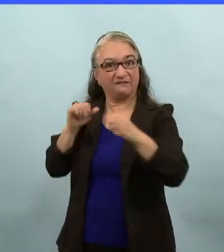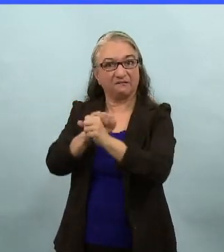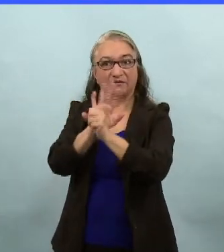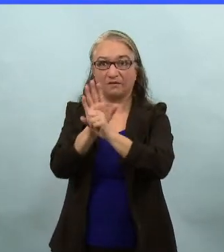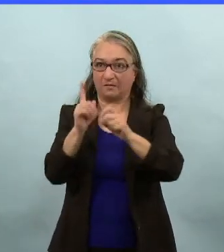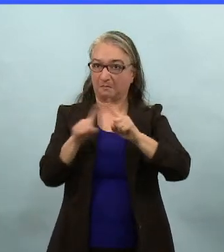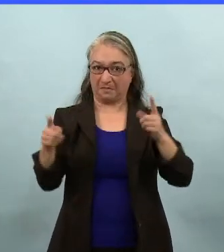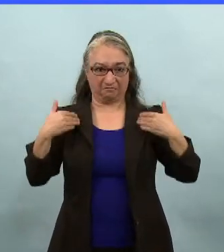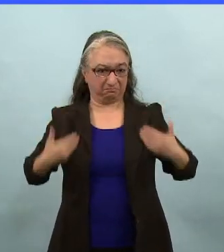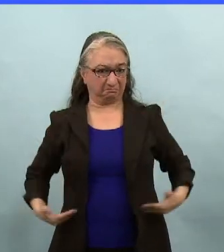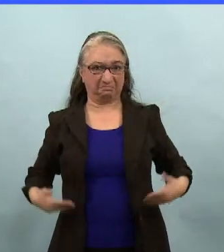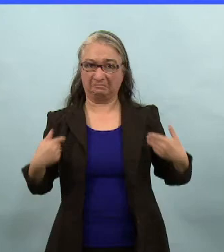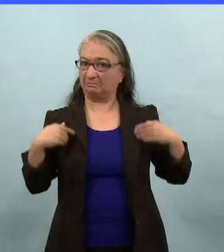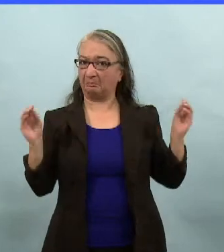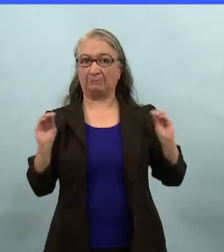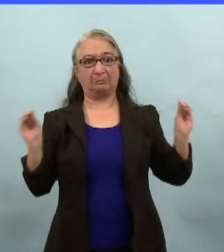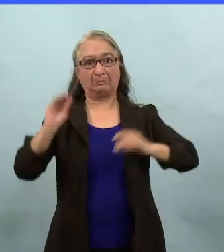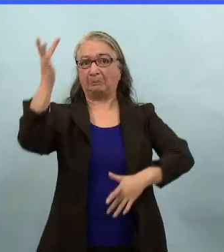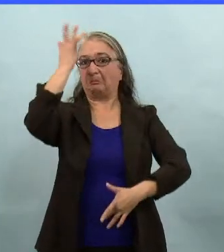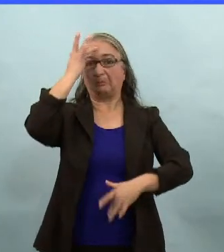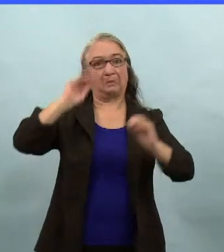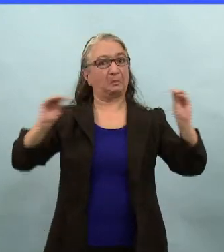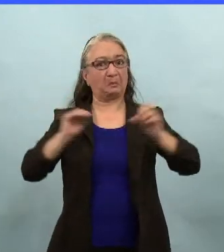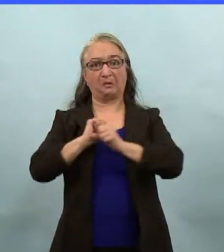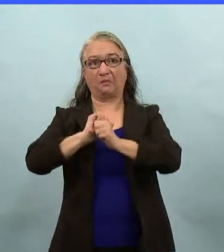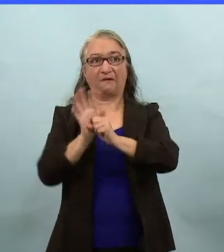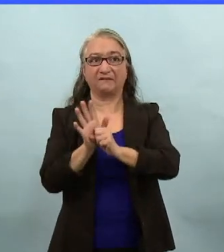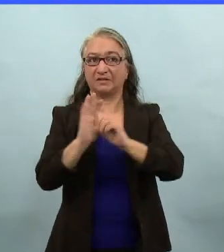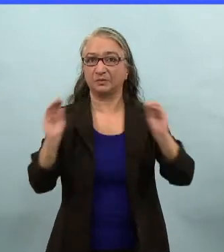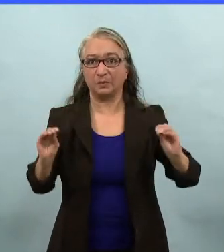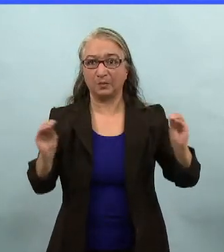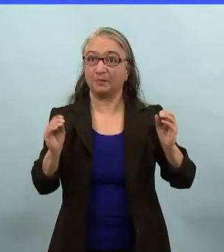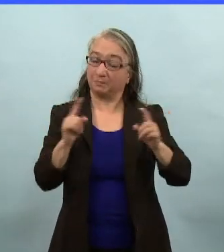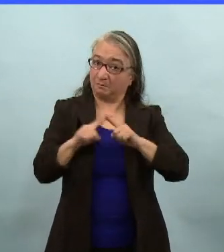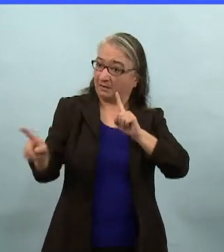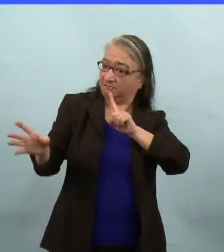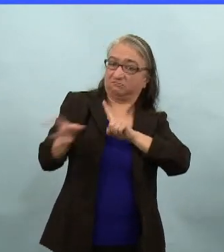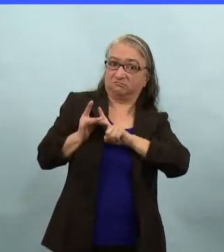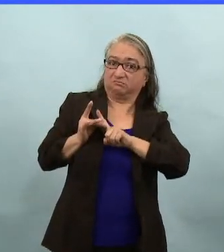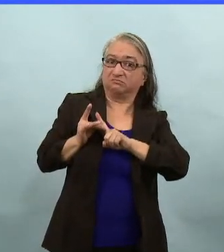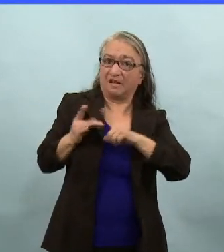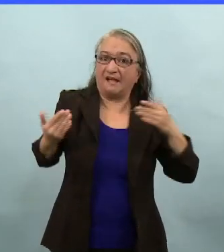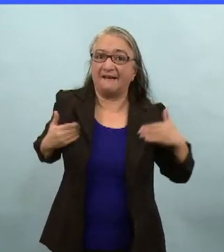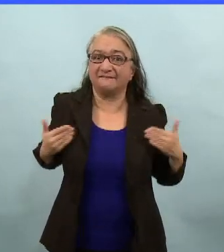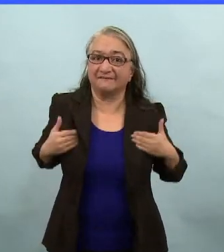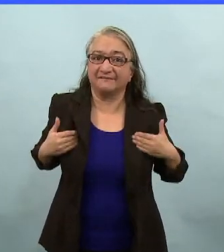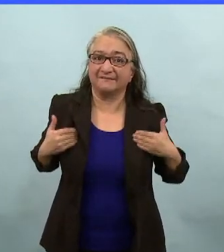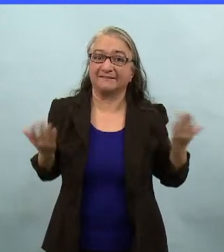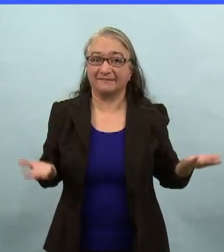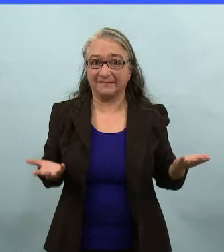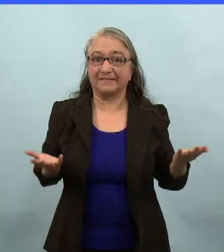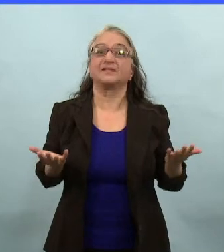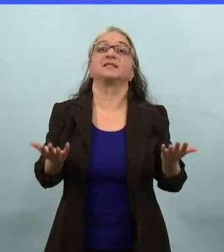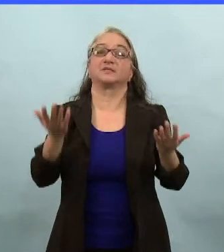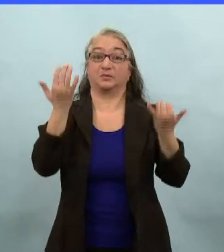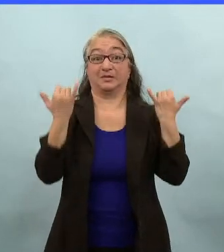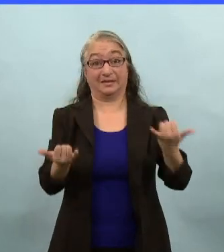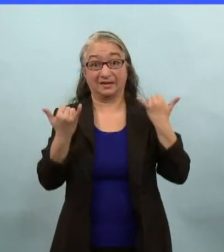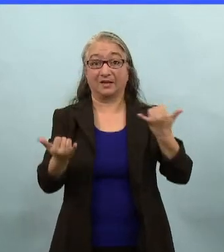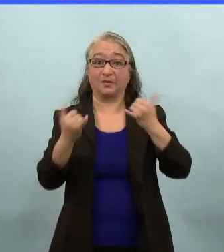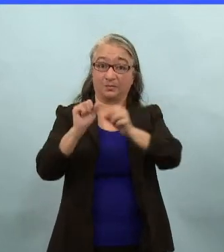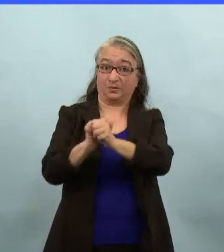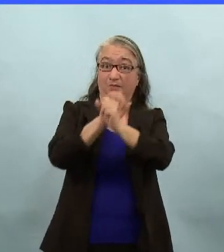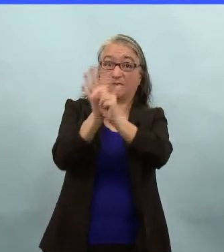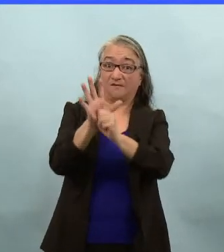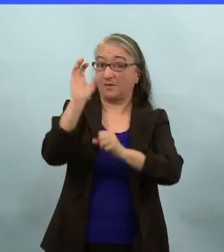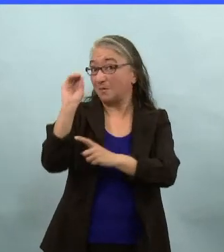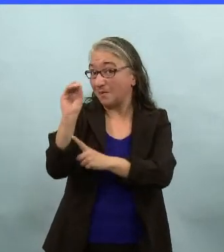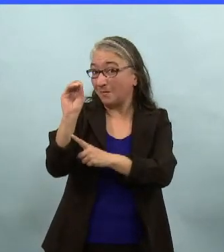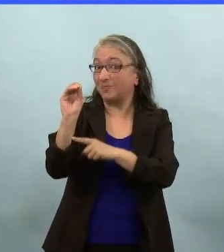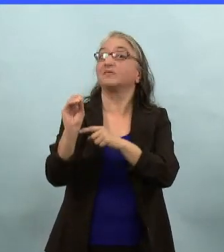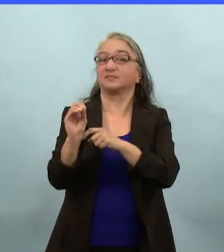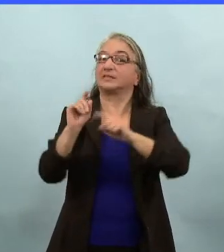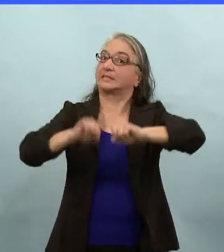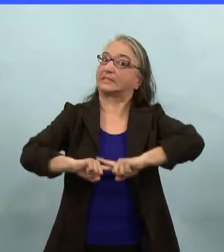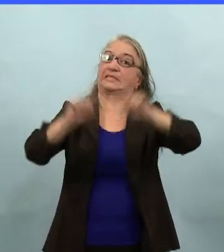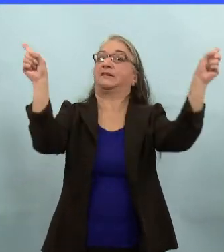of changes and evolving um circumstances with how the omicron variant is is revealing itself in icus